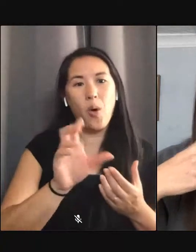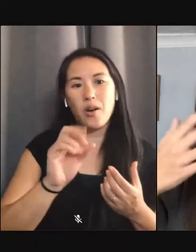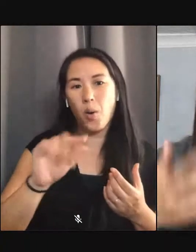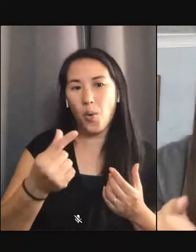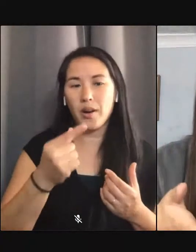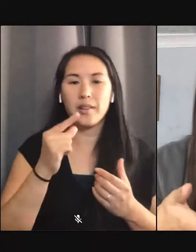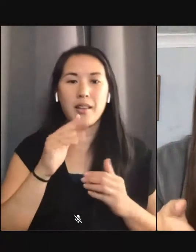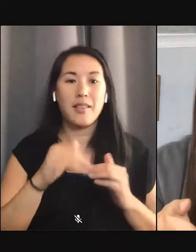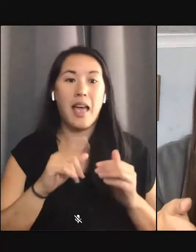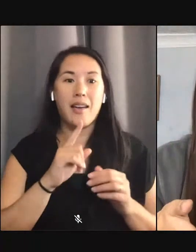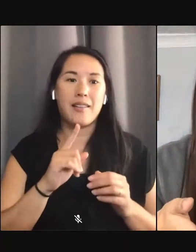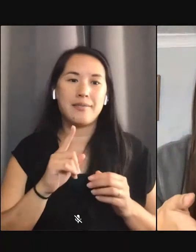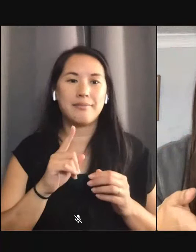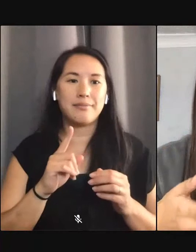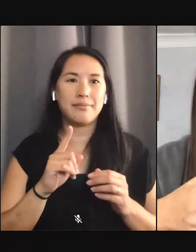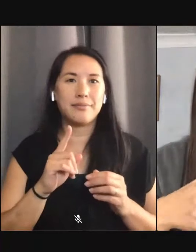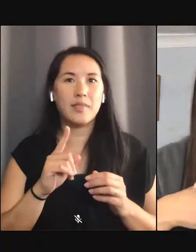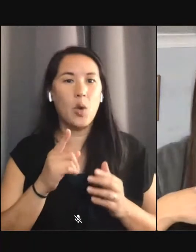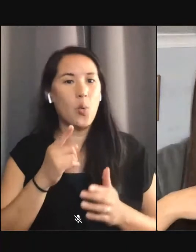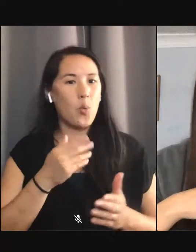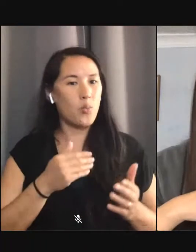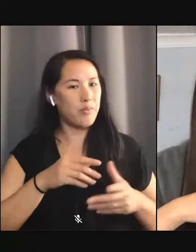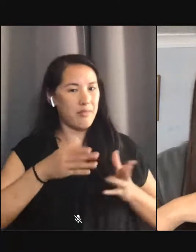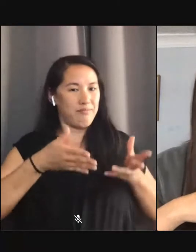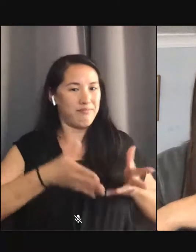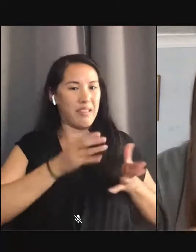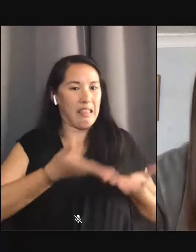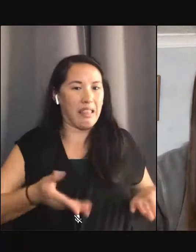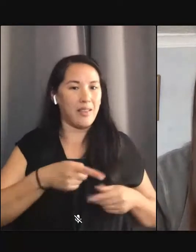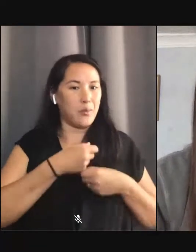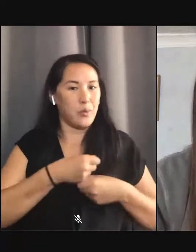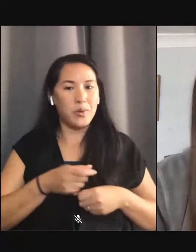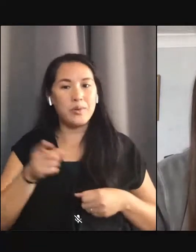attribute of whatever you've produced absolutely and i think it's this thing about there is um you